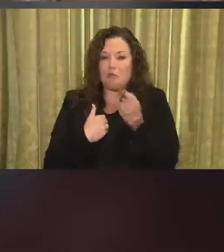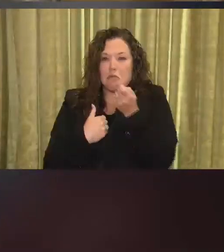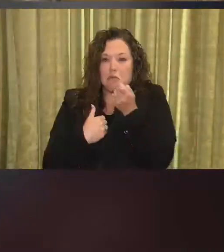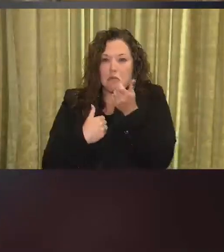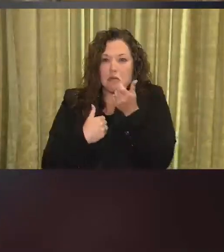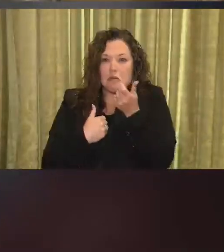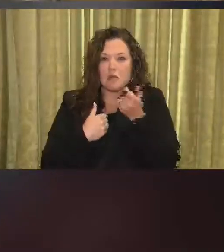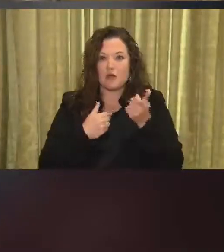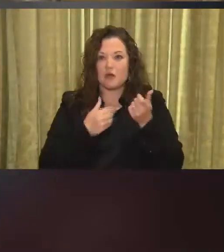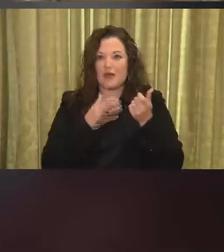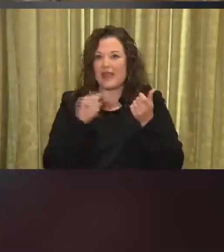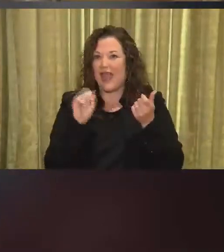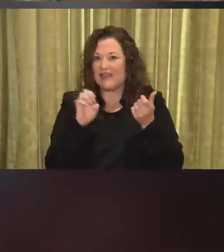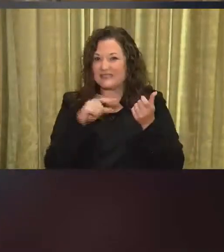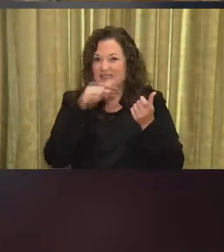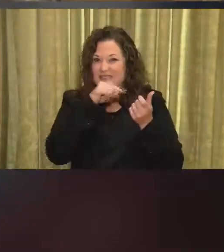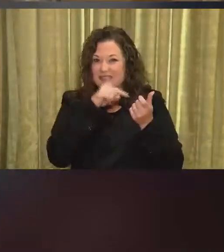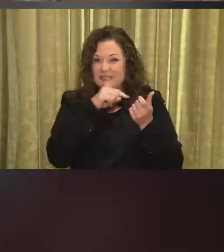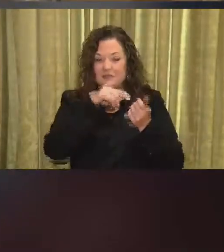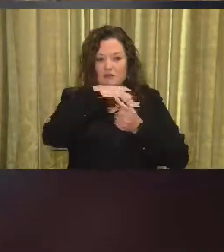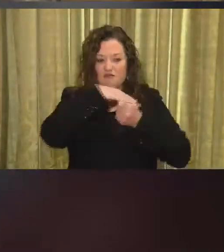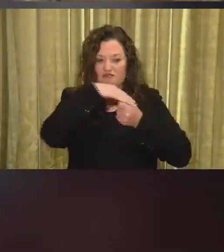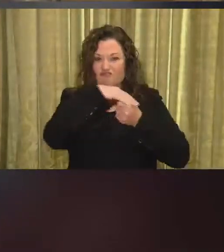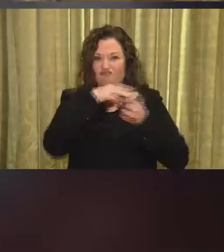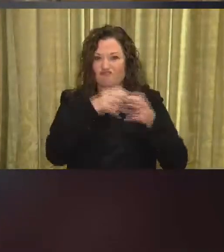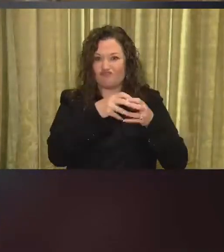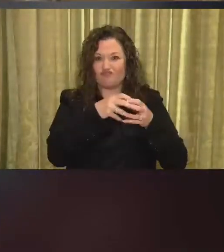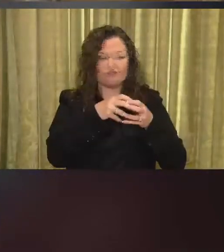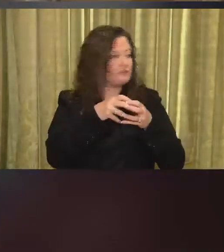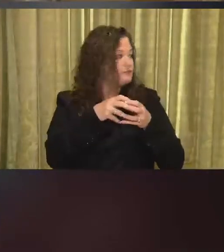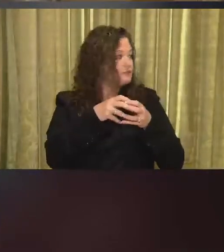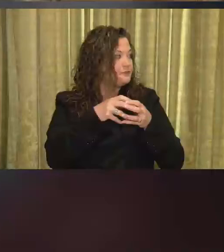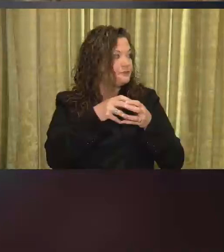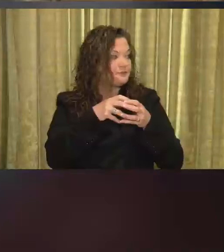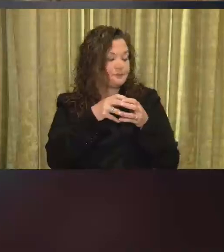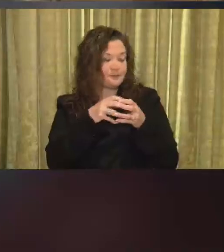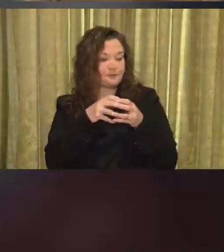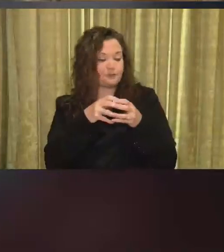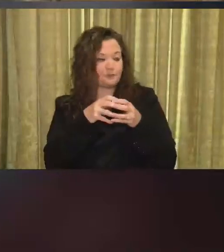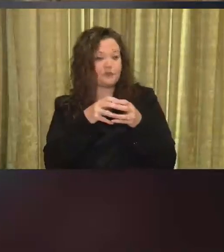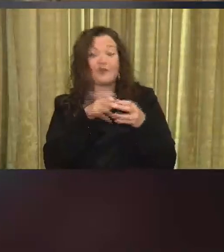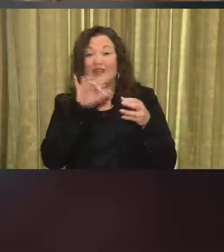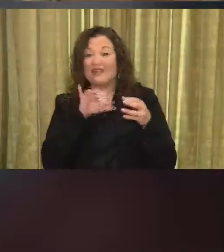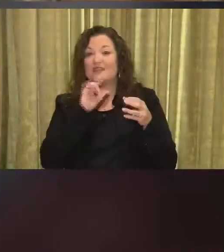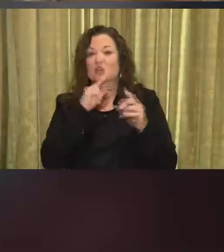of our cases up there excuse. These are the variants that are available,